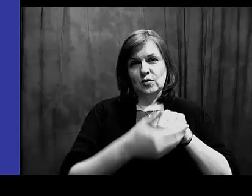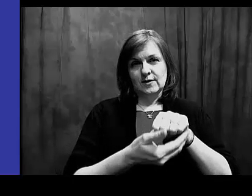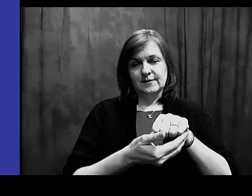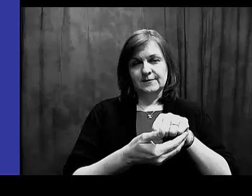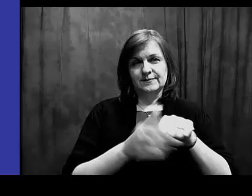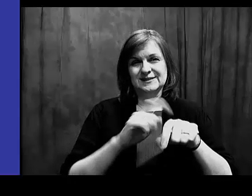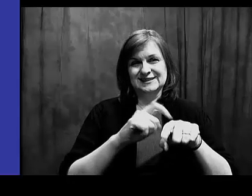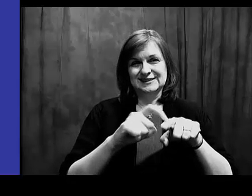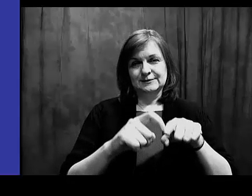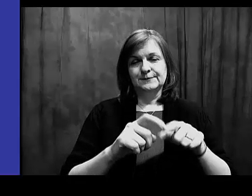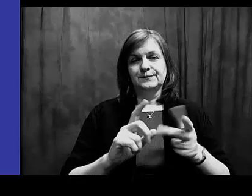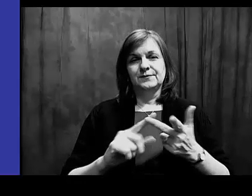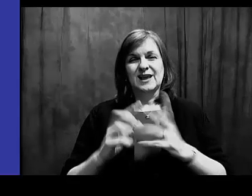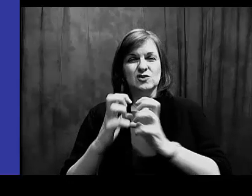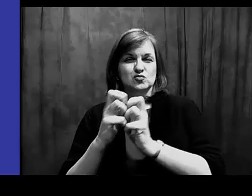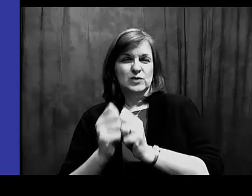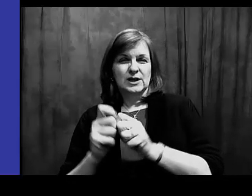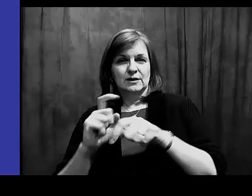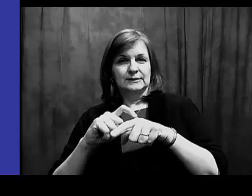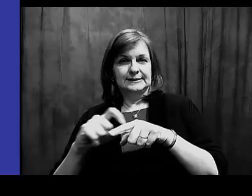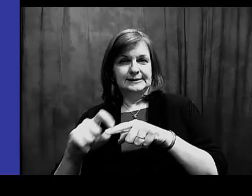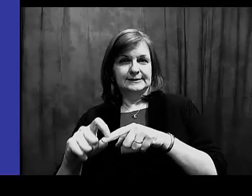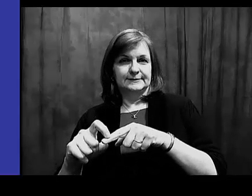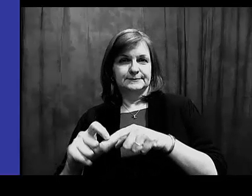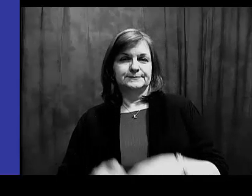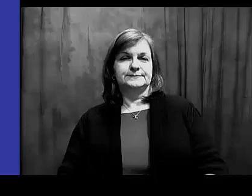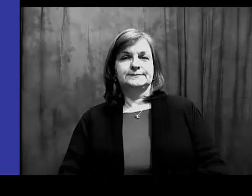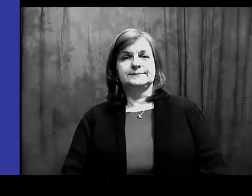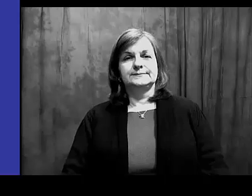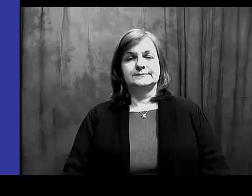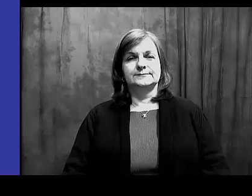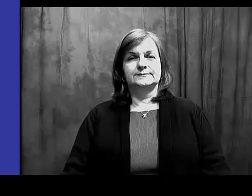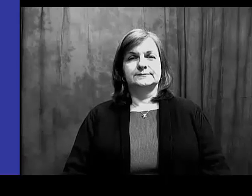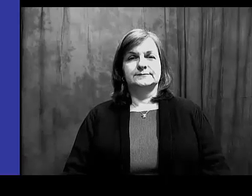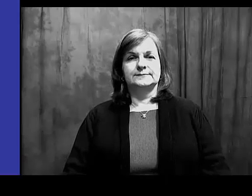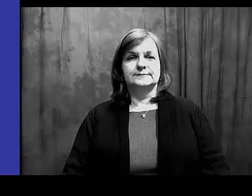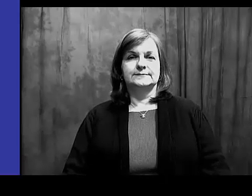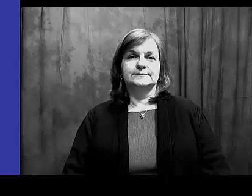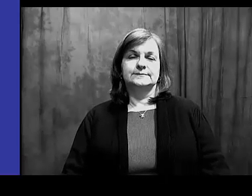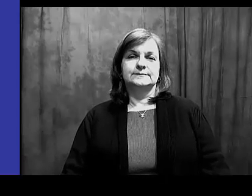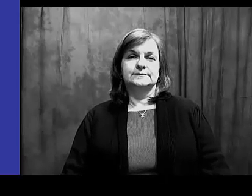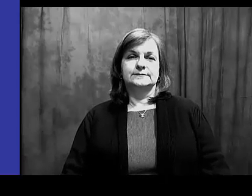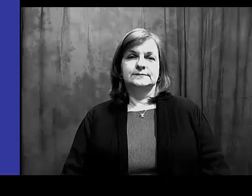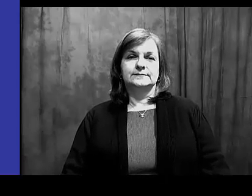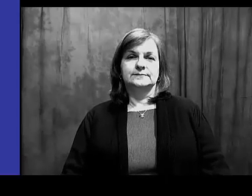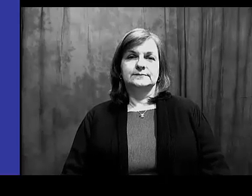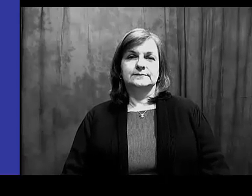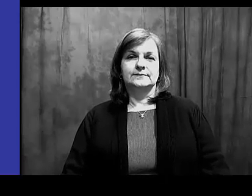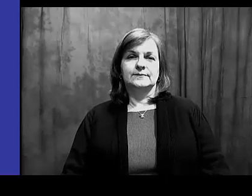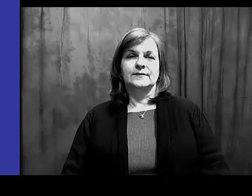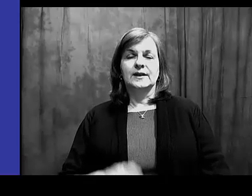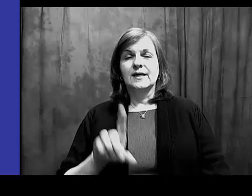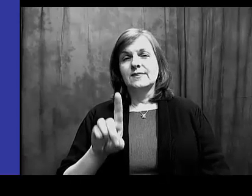smooth and wrinkled seeds